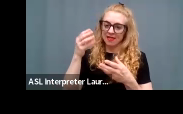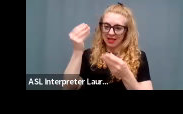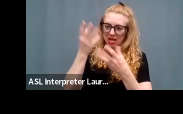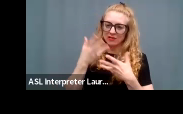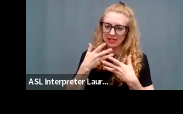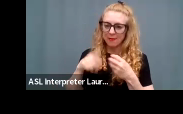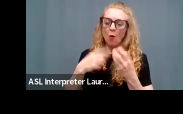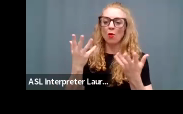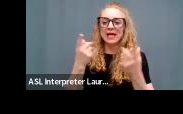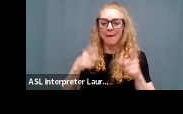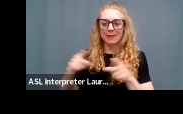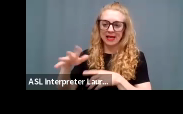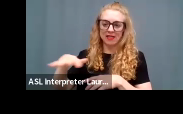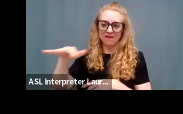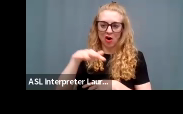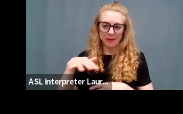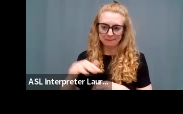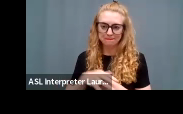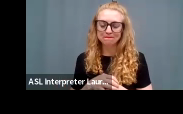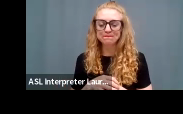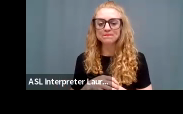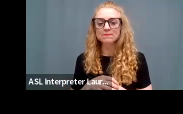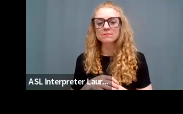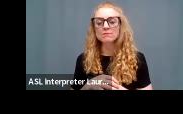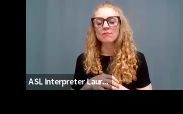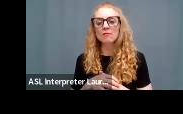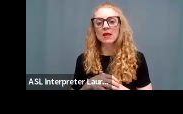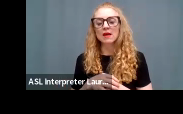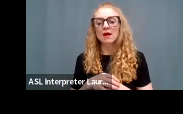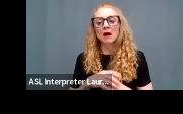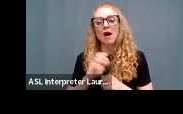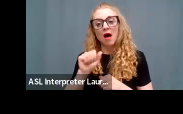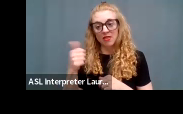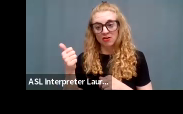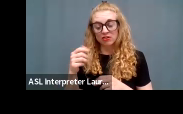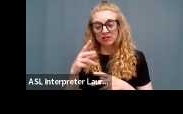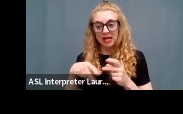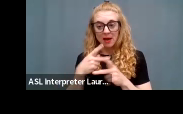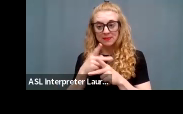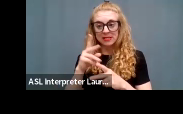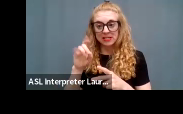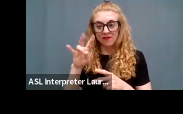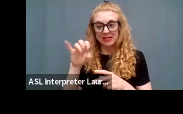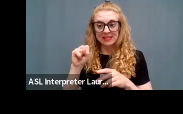what's happening in our environment and there are types that are uh that do things for us those are